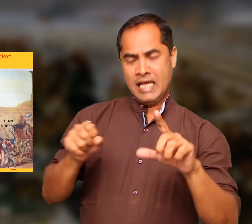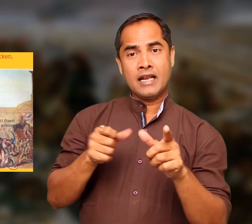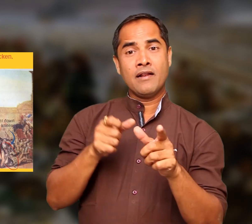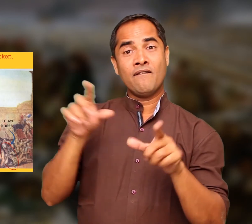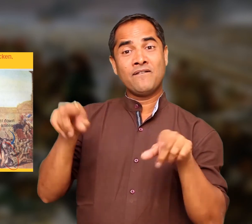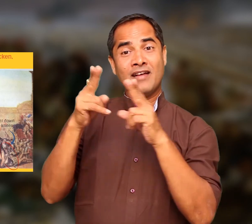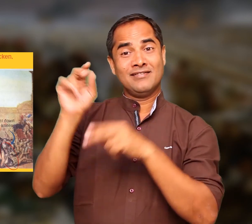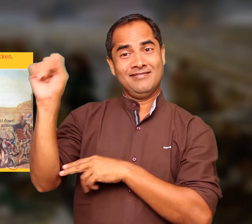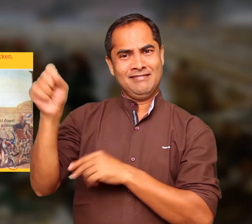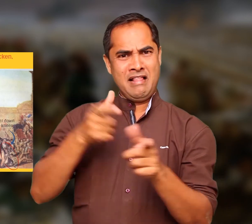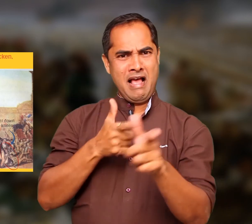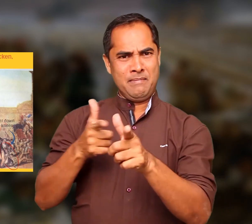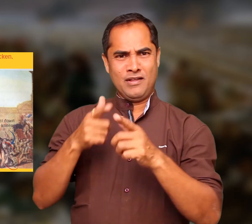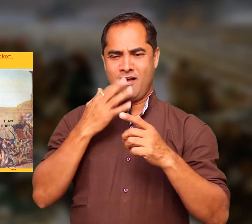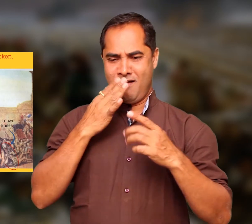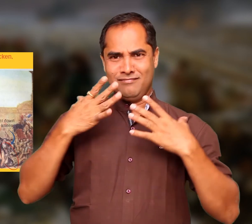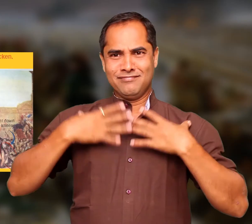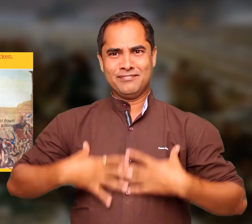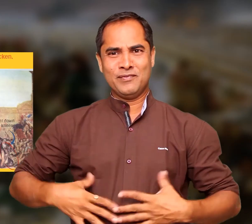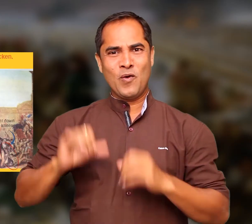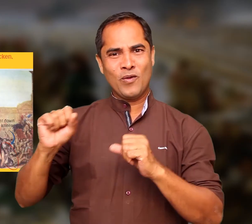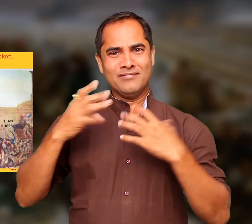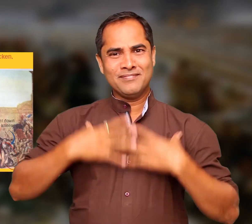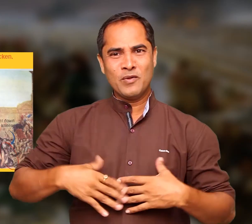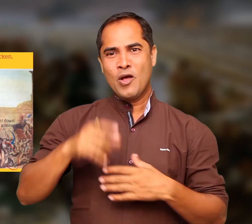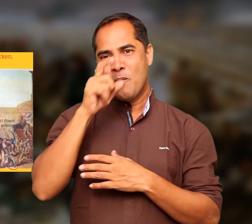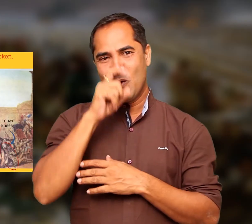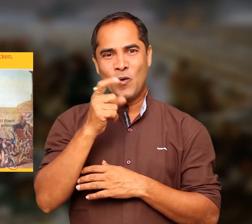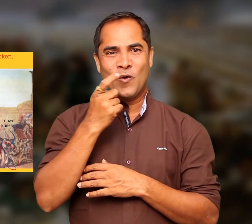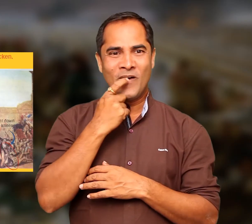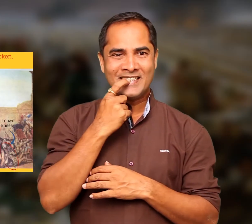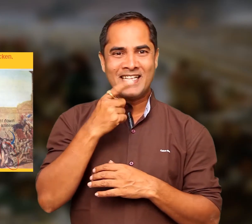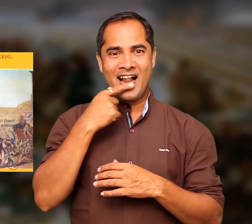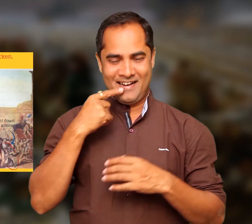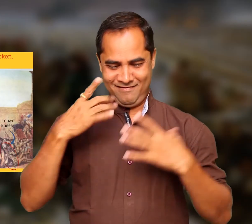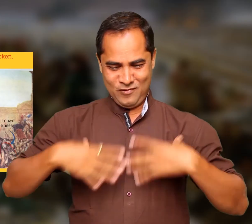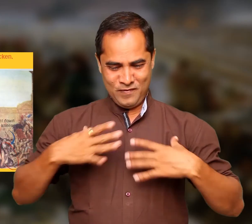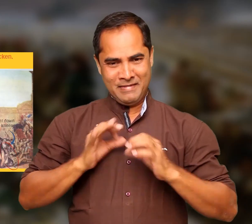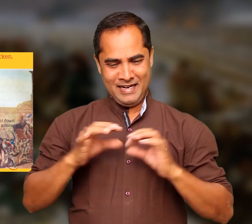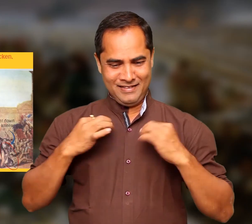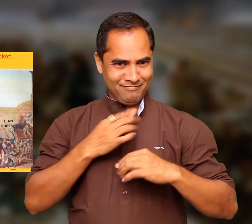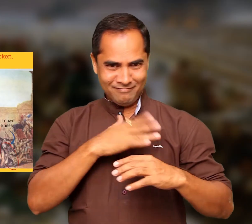French soldiers to the blue, white and red uniform who are acting as oppressors.